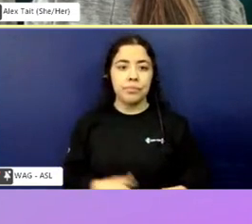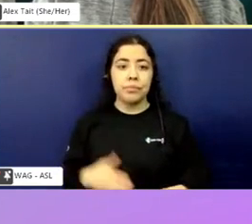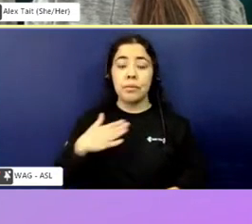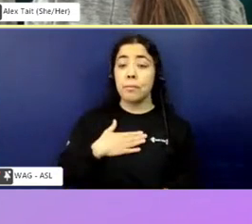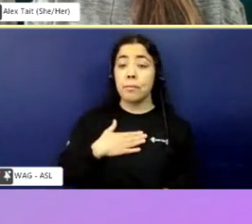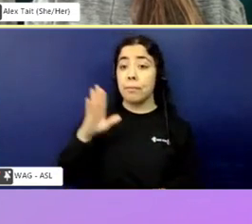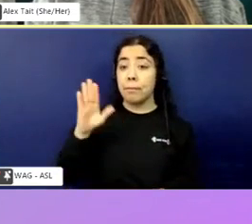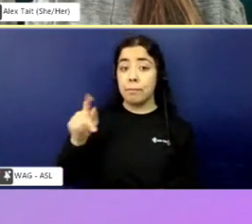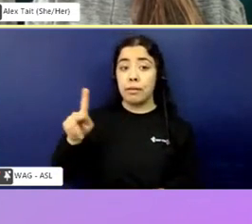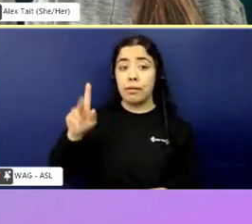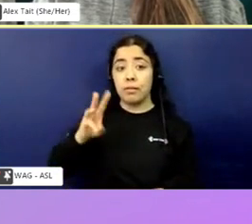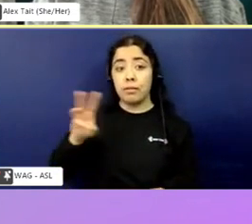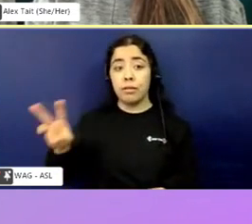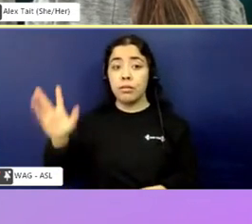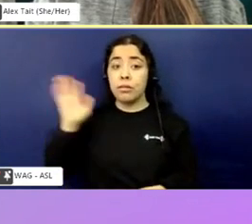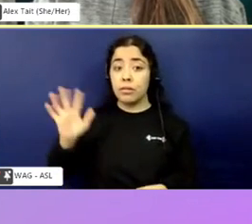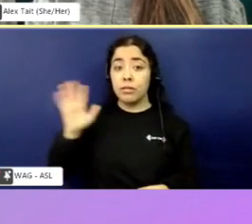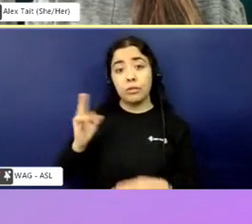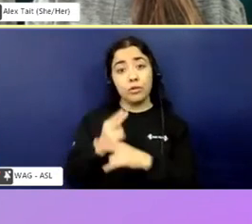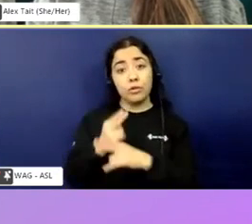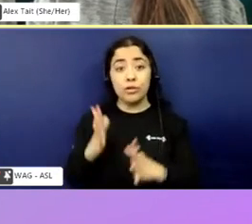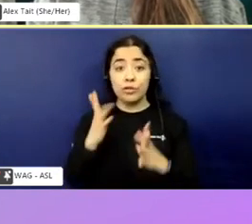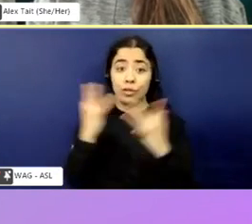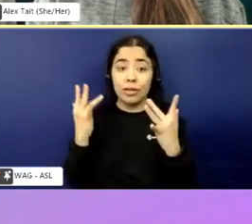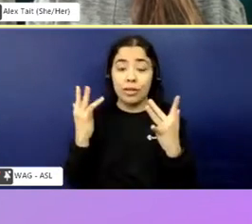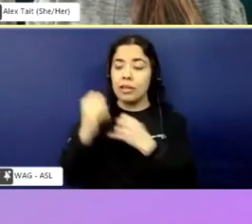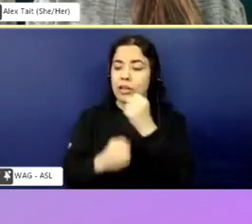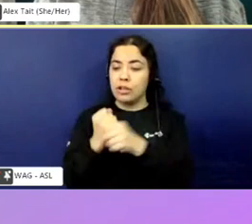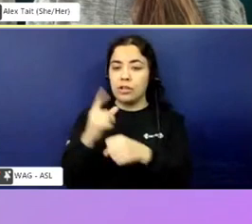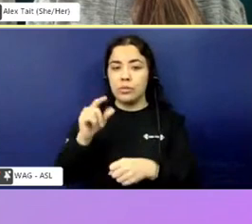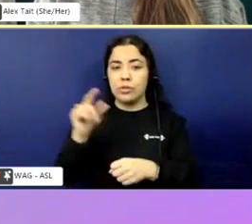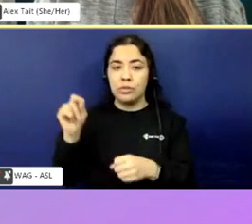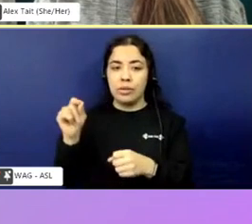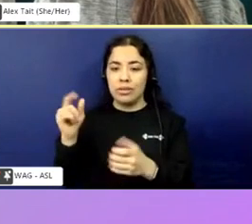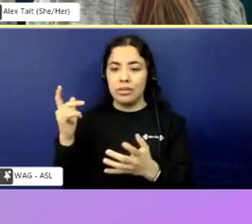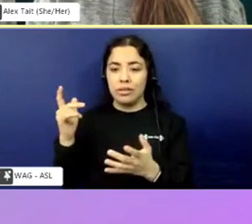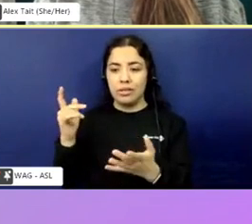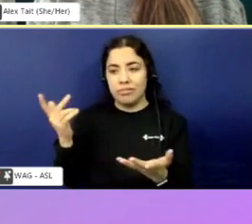sake of being different. My bank site was user friendly, then in 2020, they did a redesign that makes a site